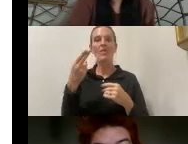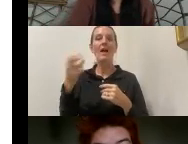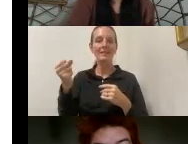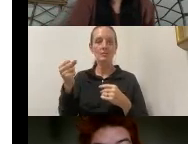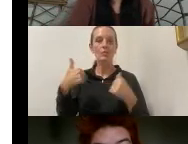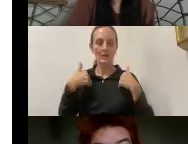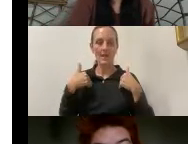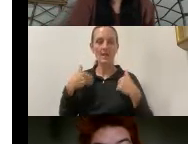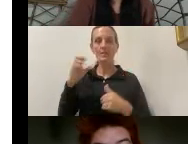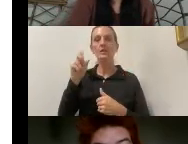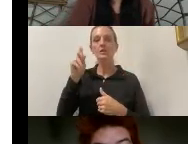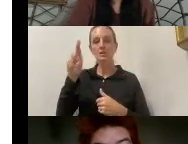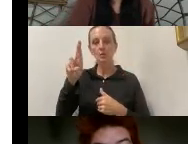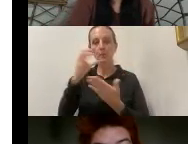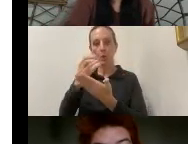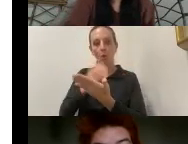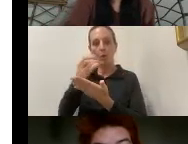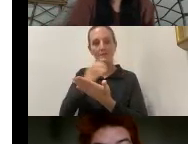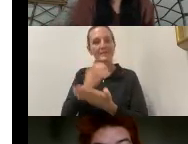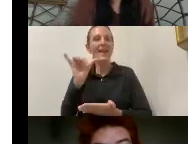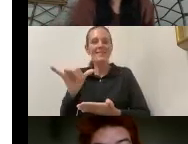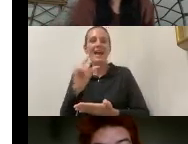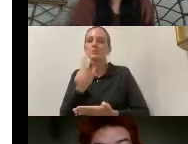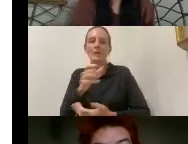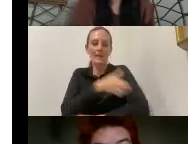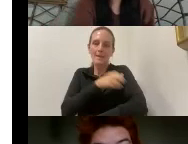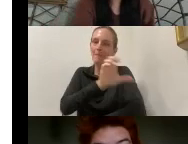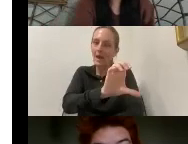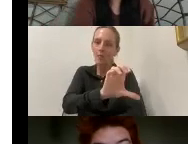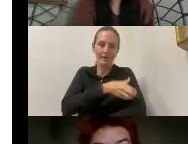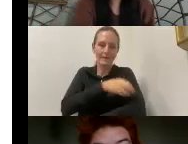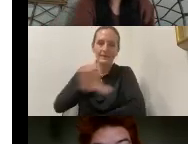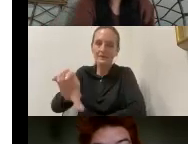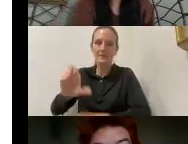Again that goes back to empowering people to become a champion so they can take on these